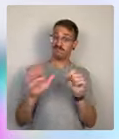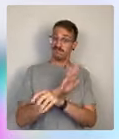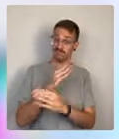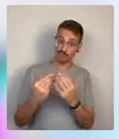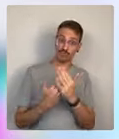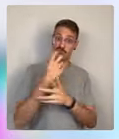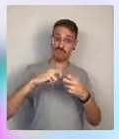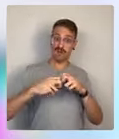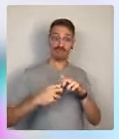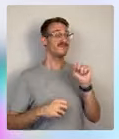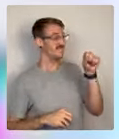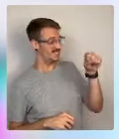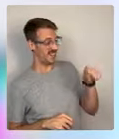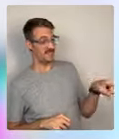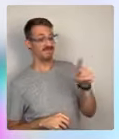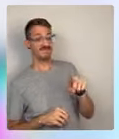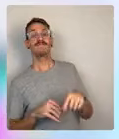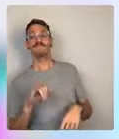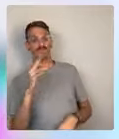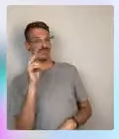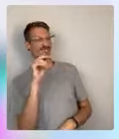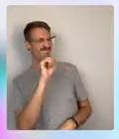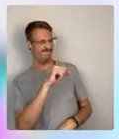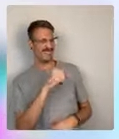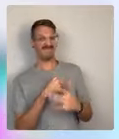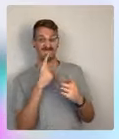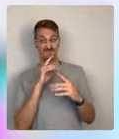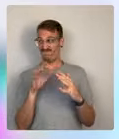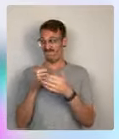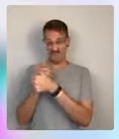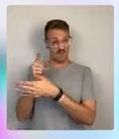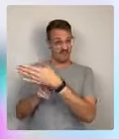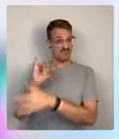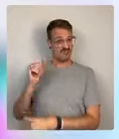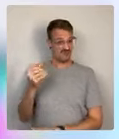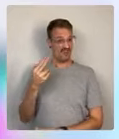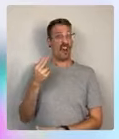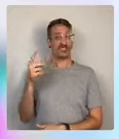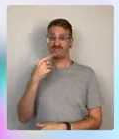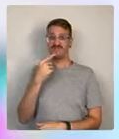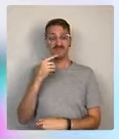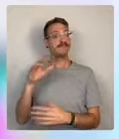like a whole different problem. [Josh] Absolutely. - Yeah, absolutely.